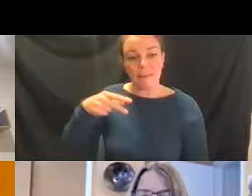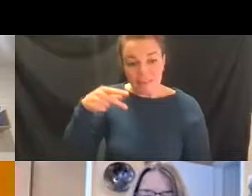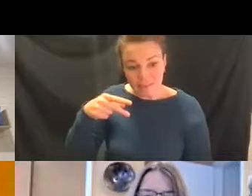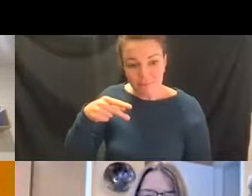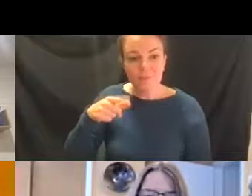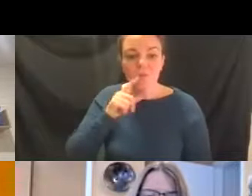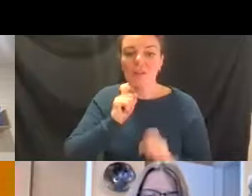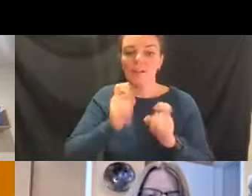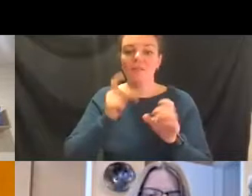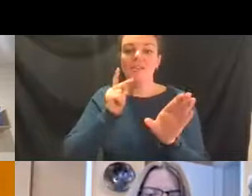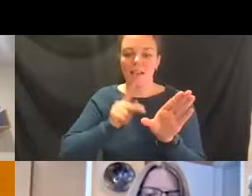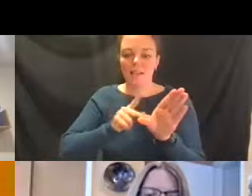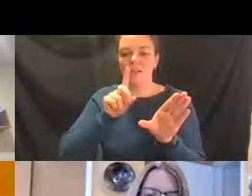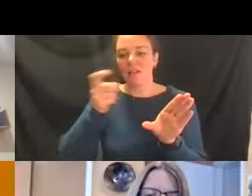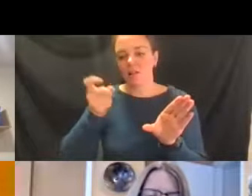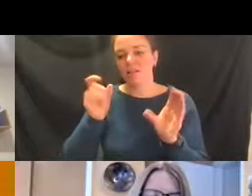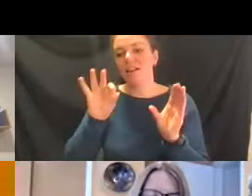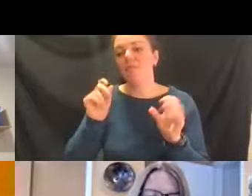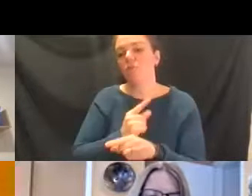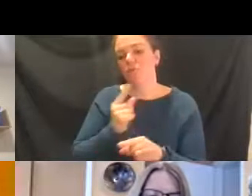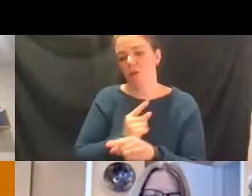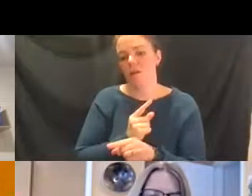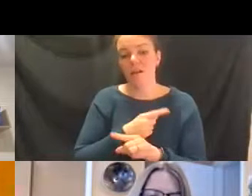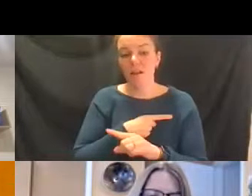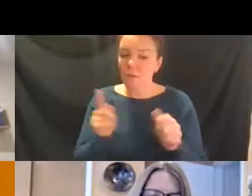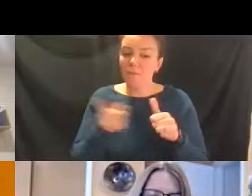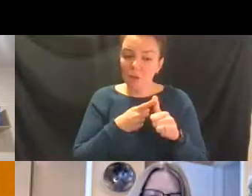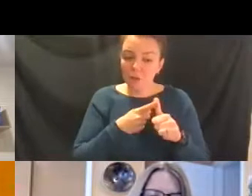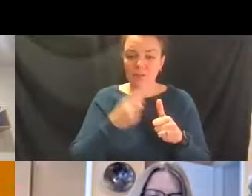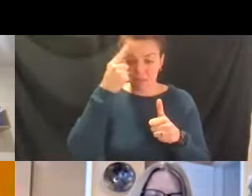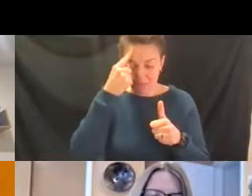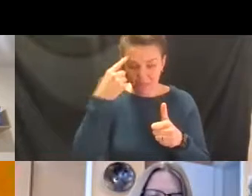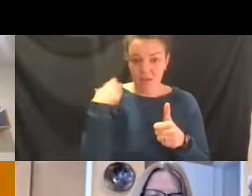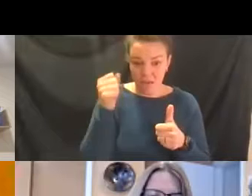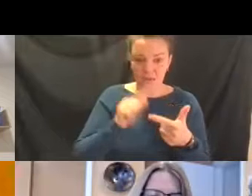psychiatric diagnosis if appropriate. but you need to go through all these steps first